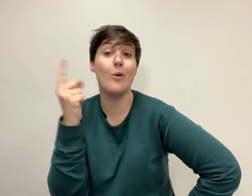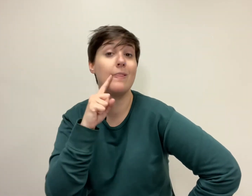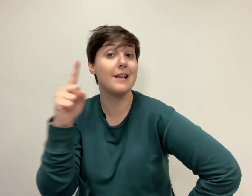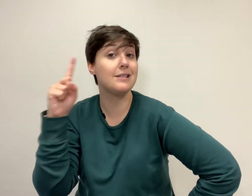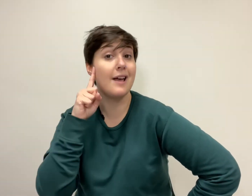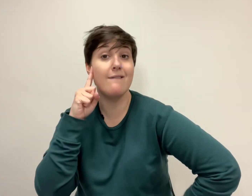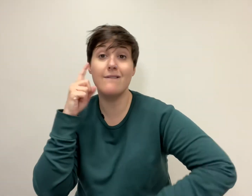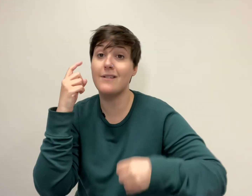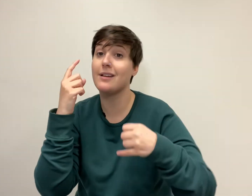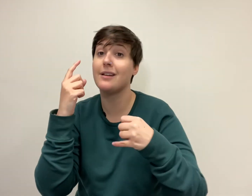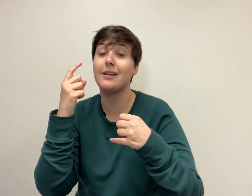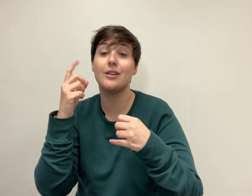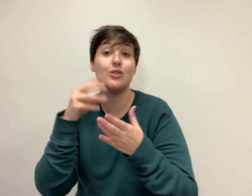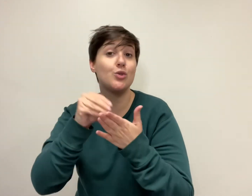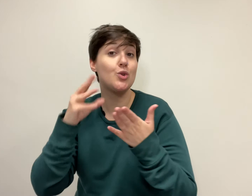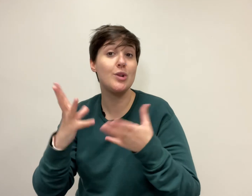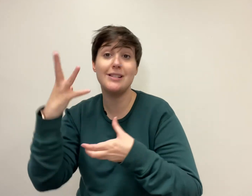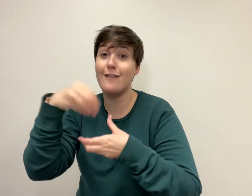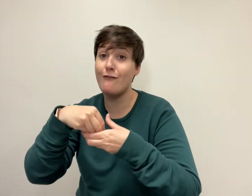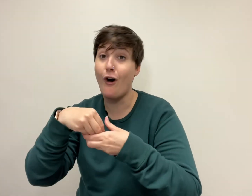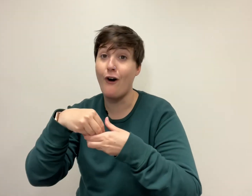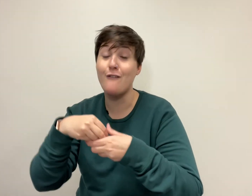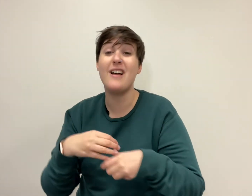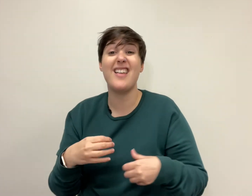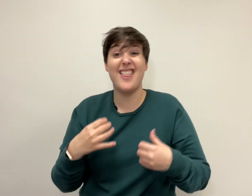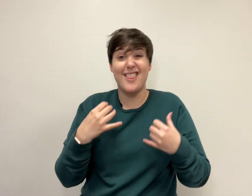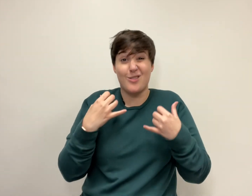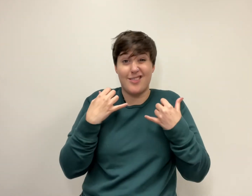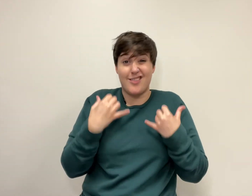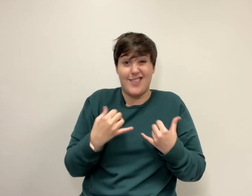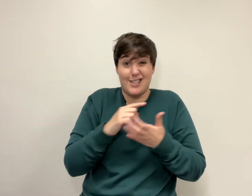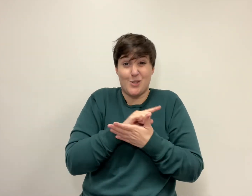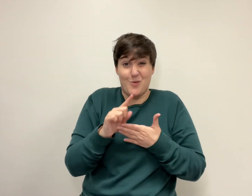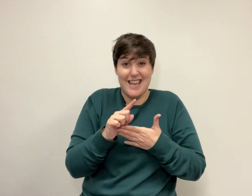because this isn't just for Deaf and Hard of Hearing students!